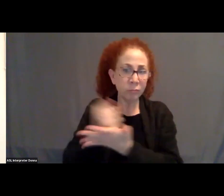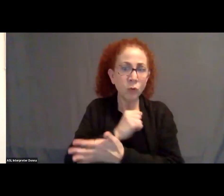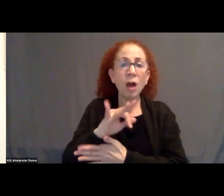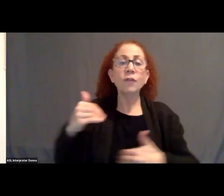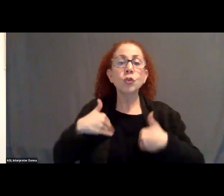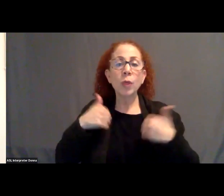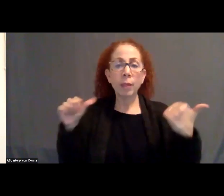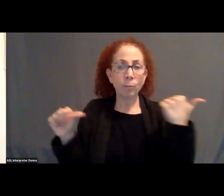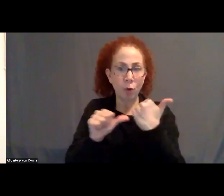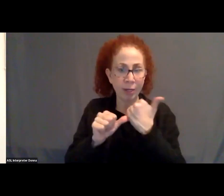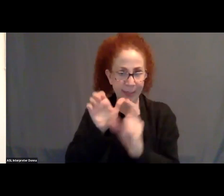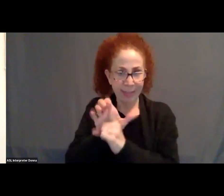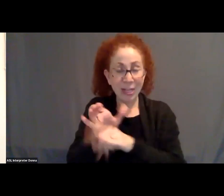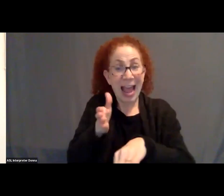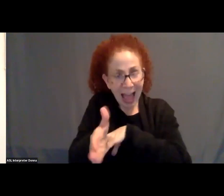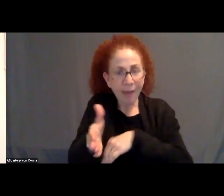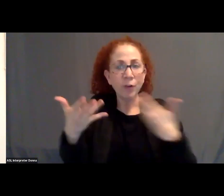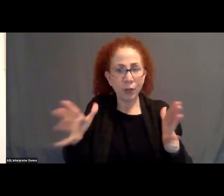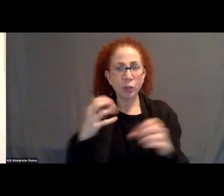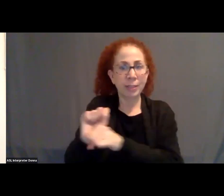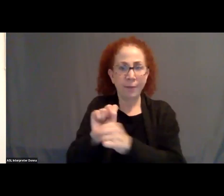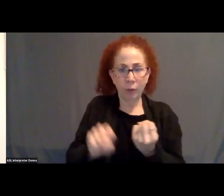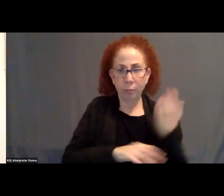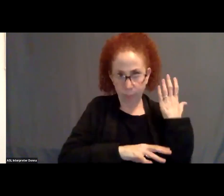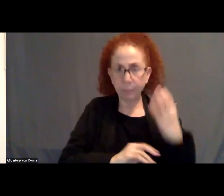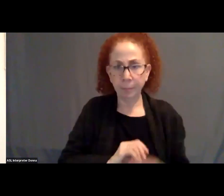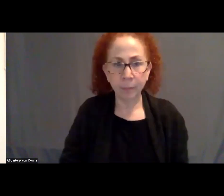in post-emancipation societies.